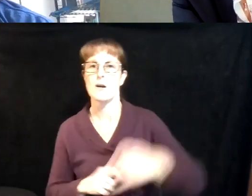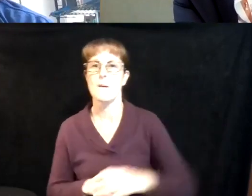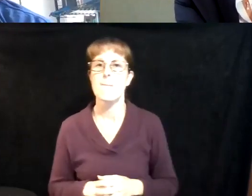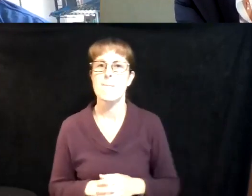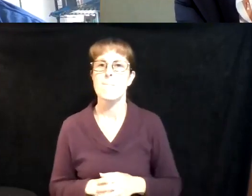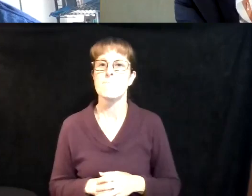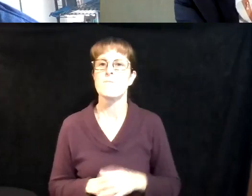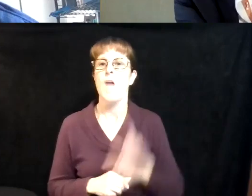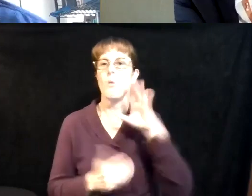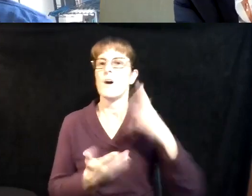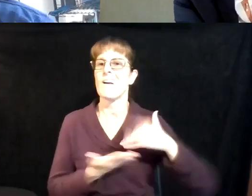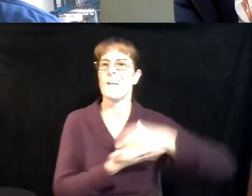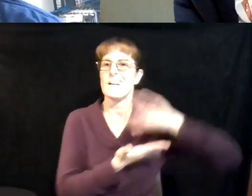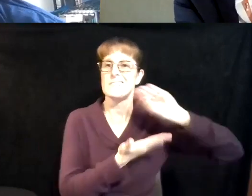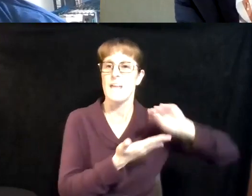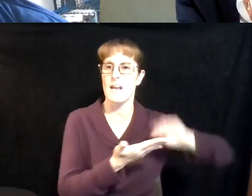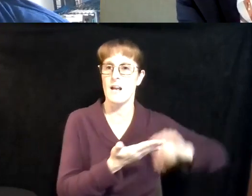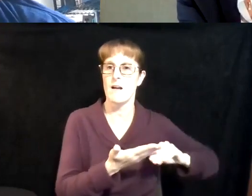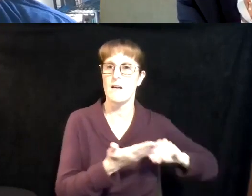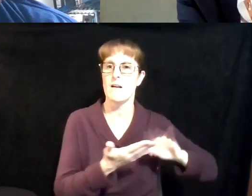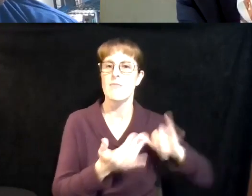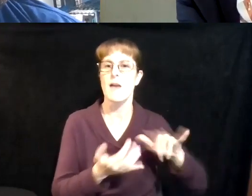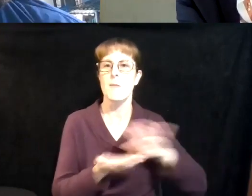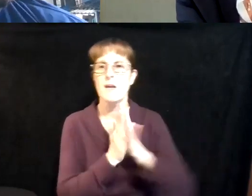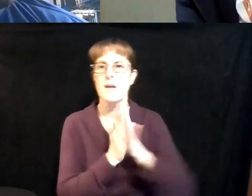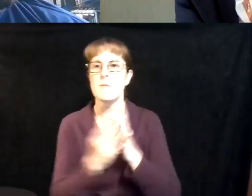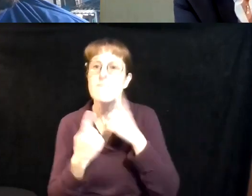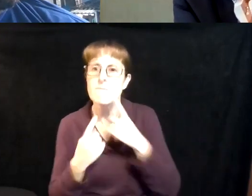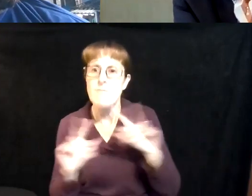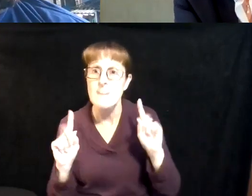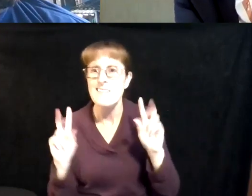of effective punishment because it would be A,